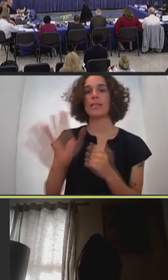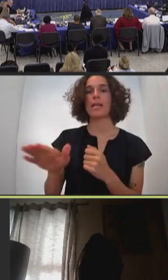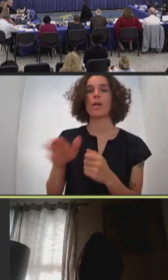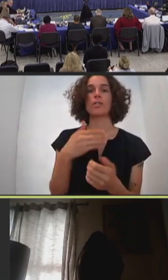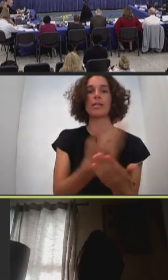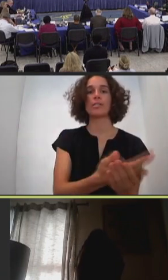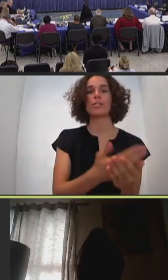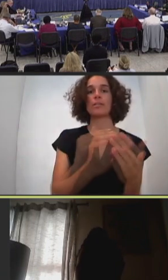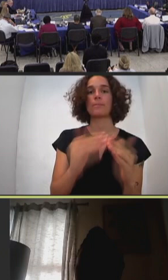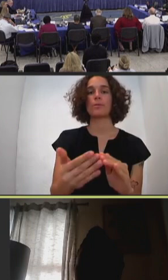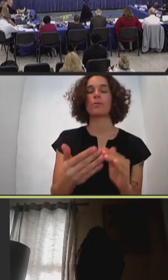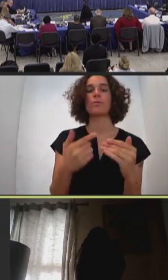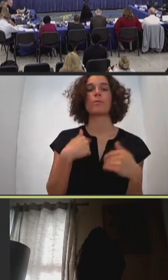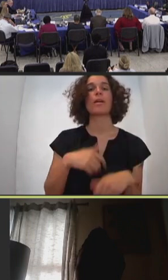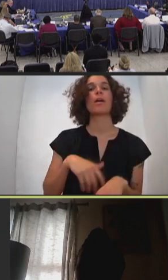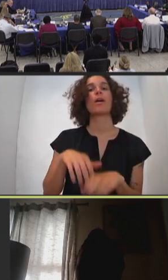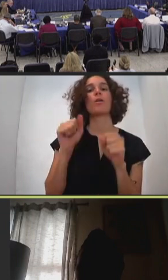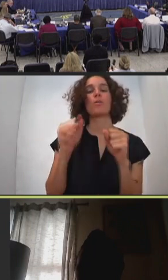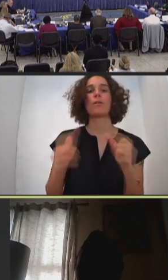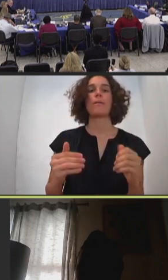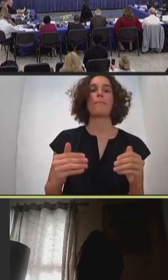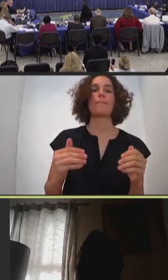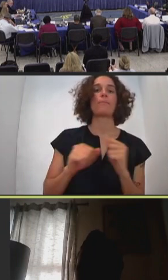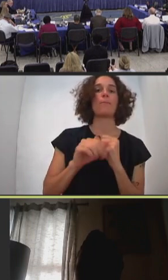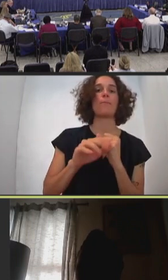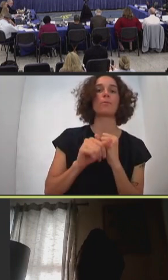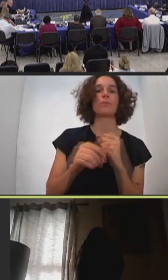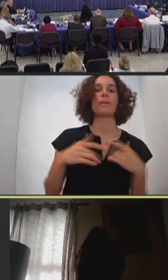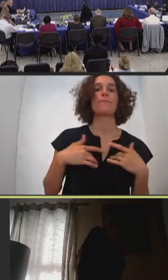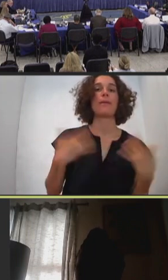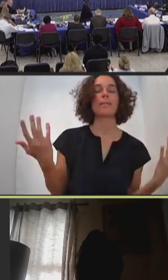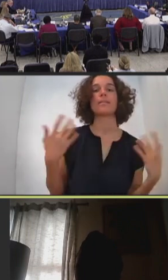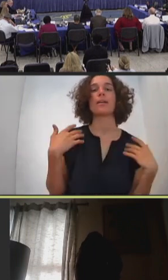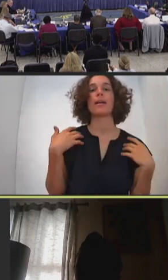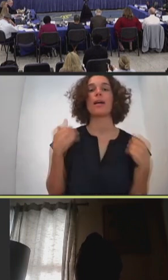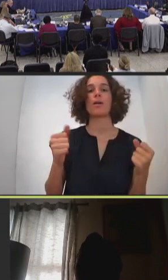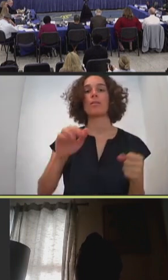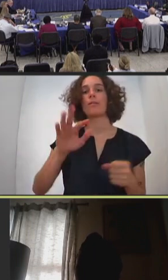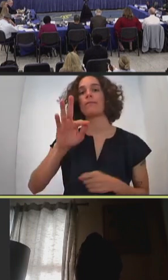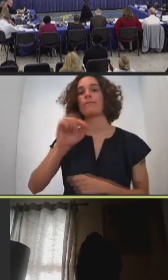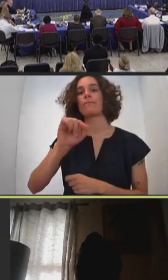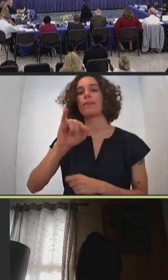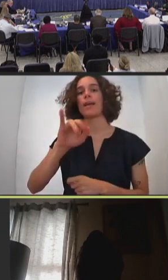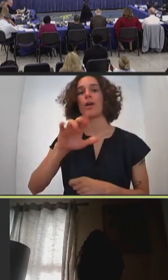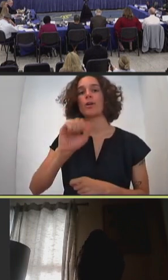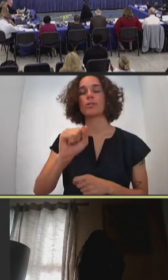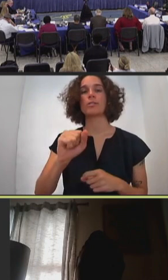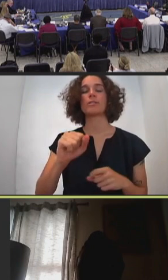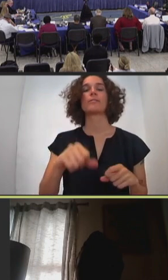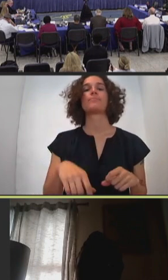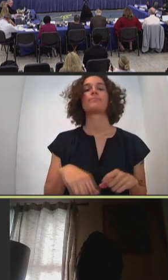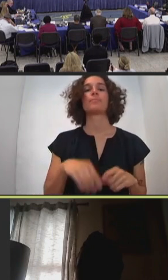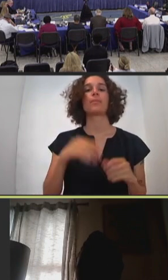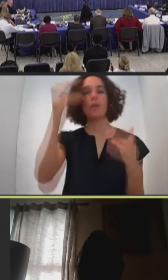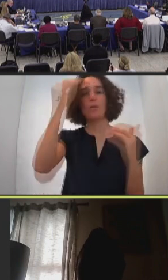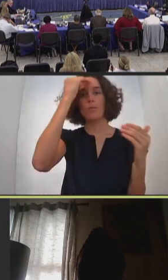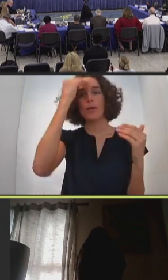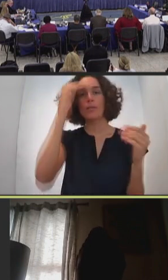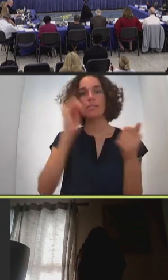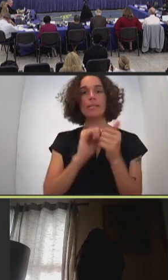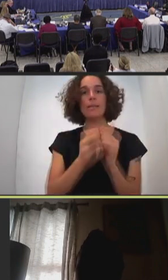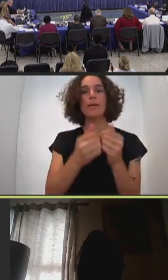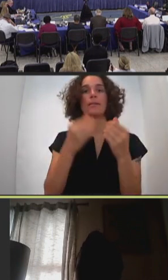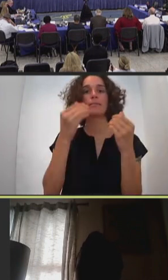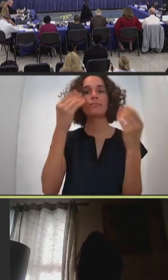and attend health promotion events, health fairs, and awareness campaigns in schools, in consulates.